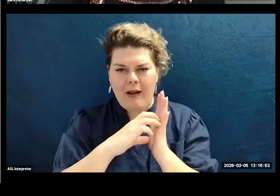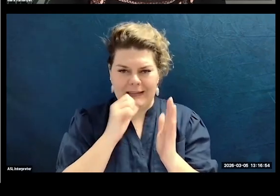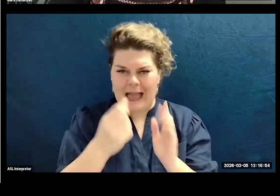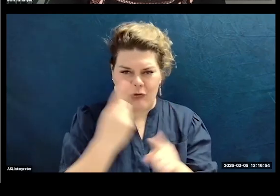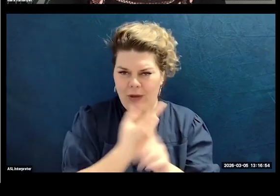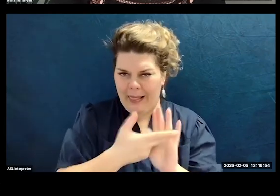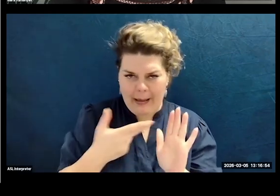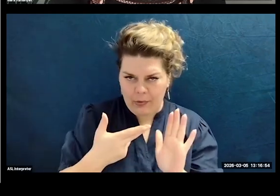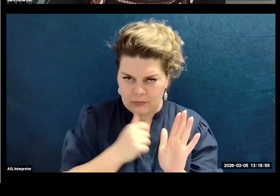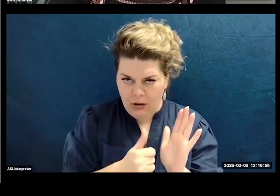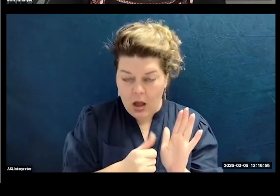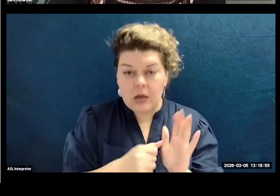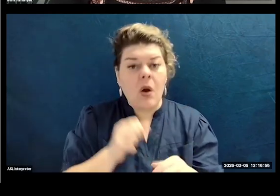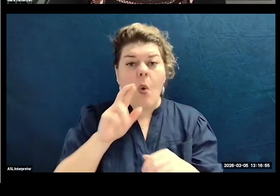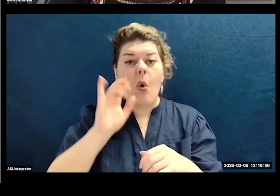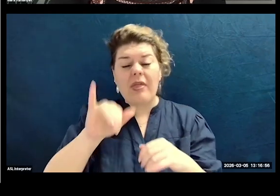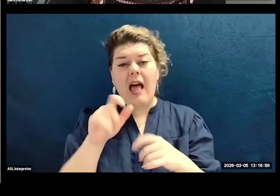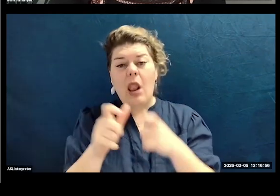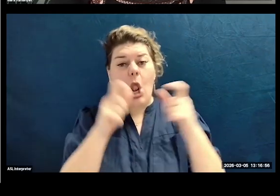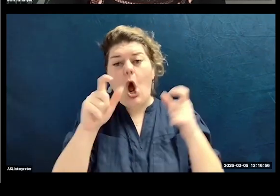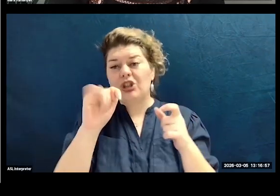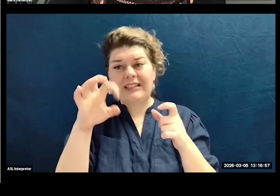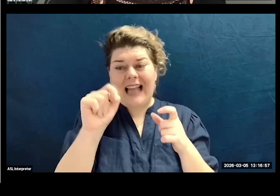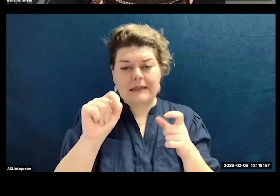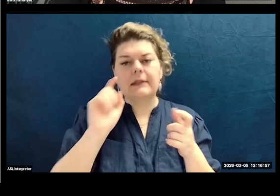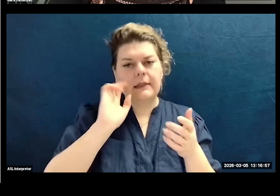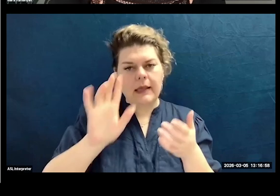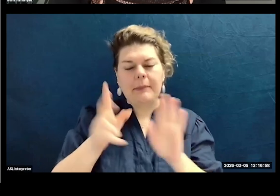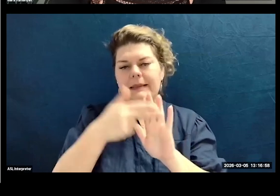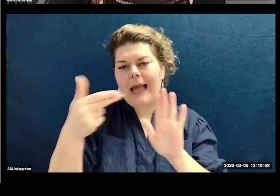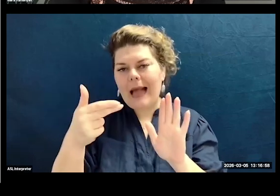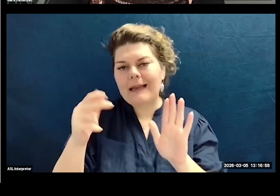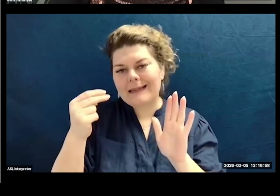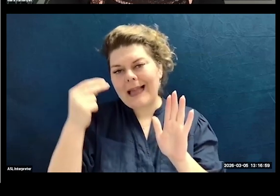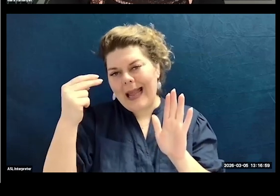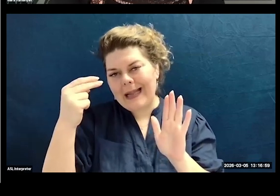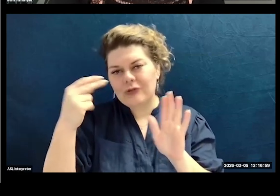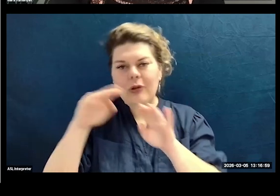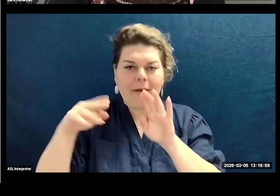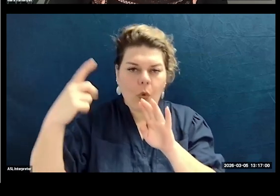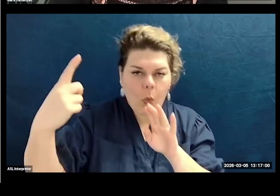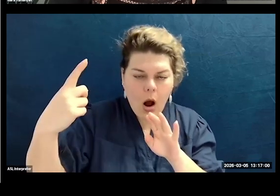Or sometimes just large texts can automatically be tagged as heading level 1 or heading level 2